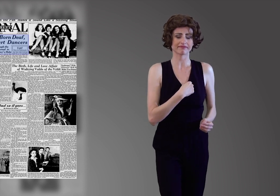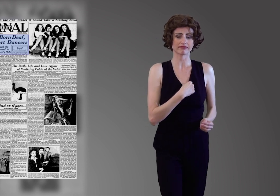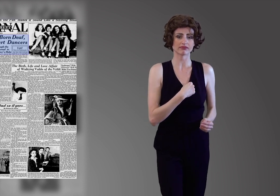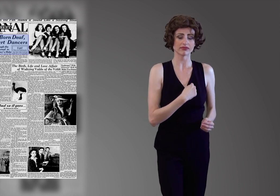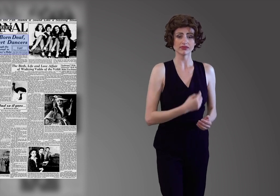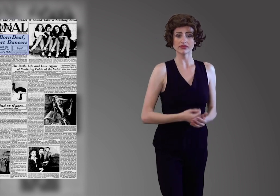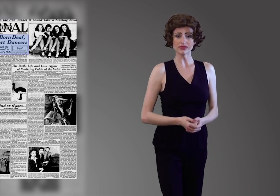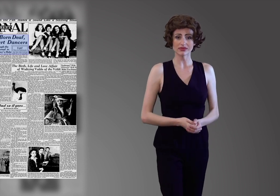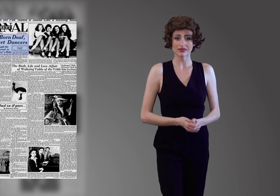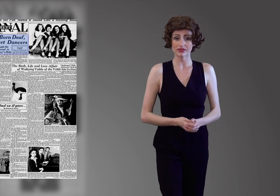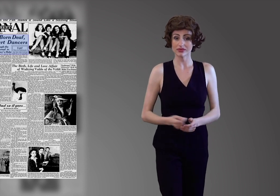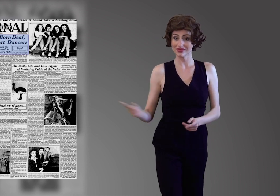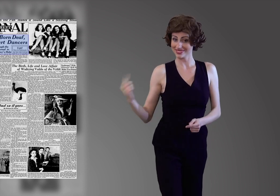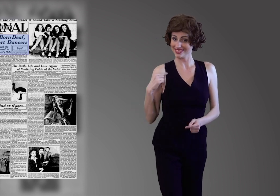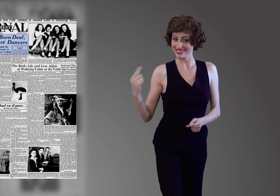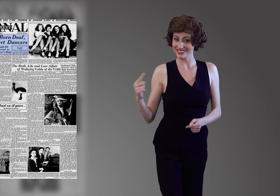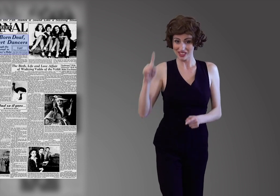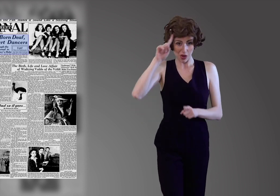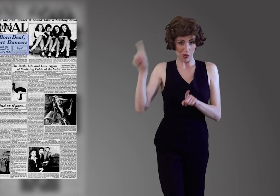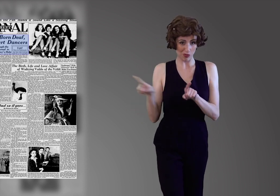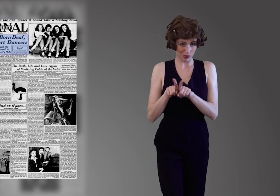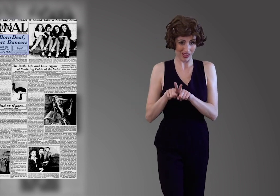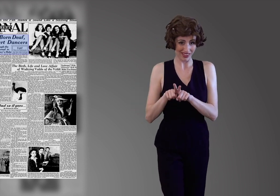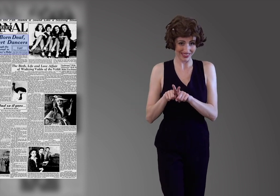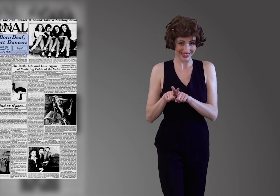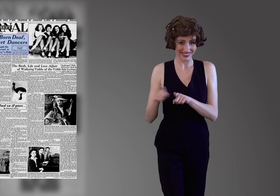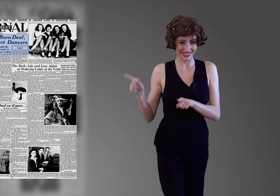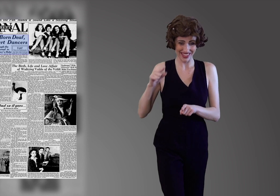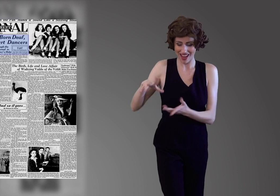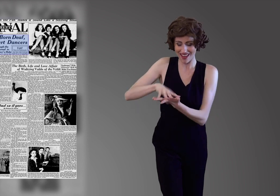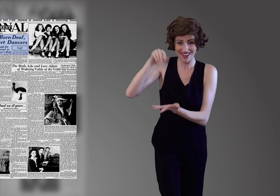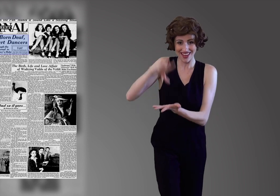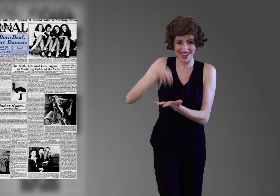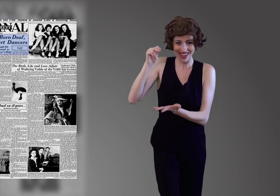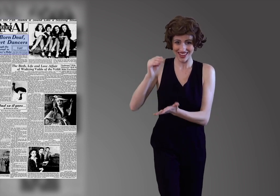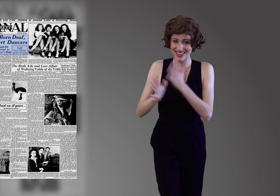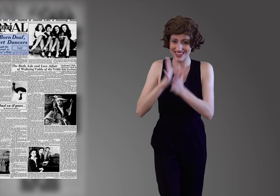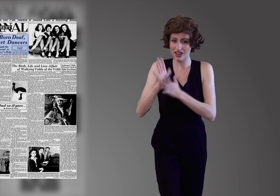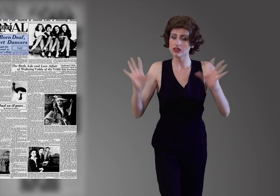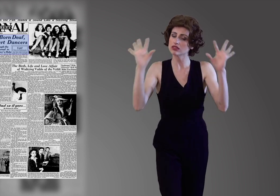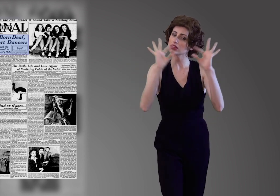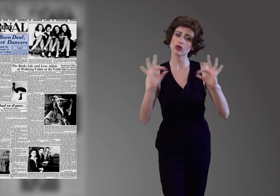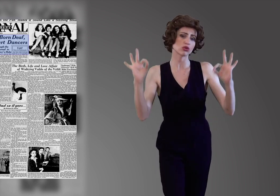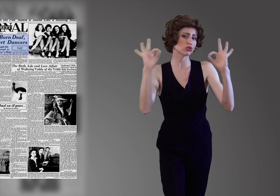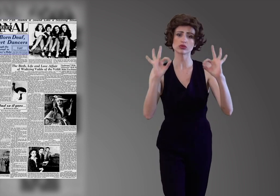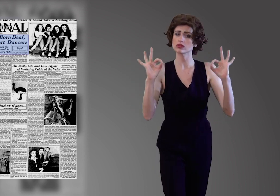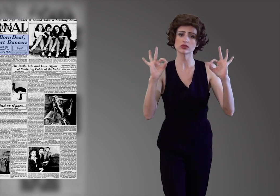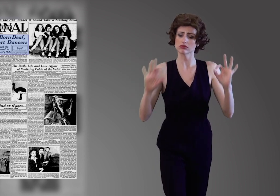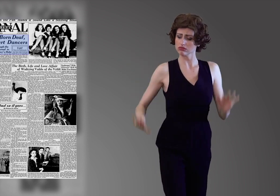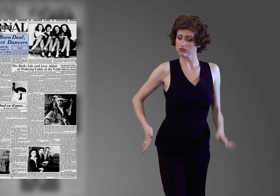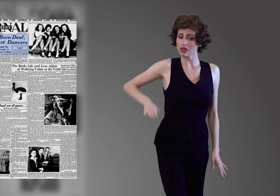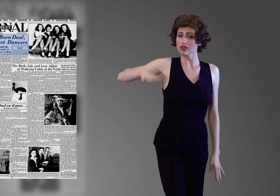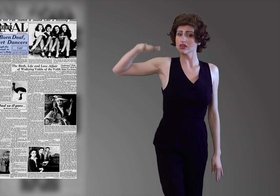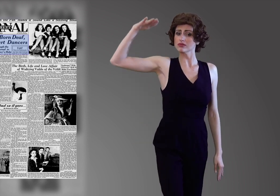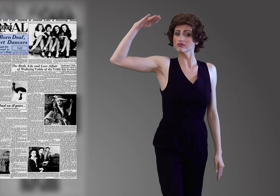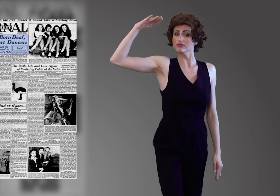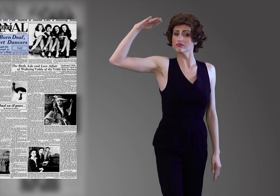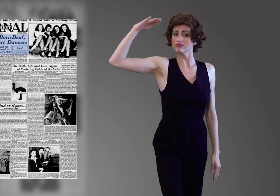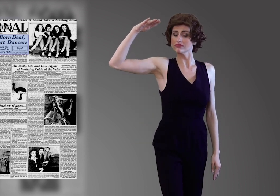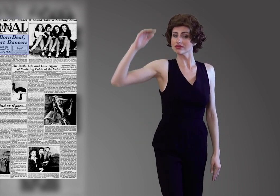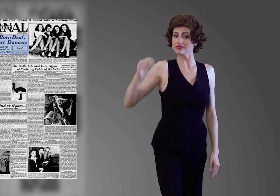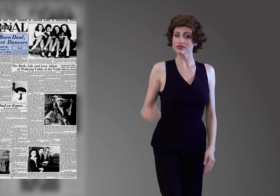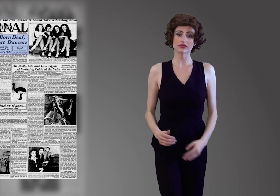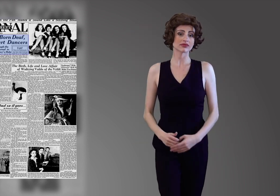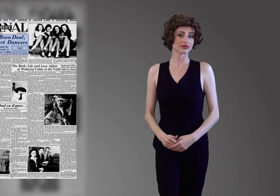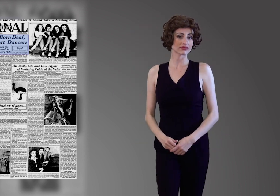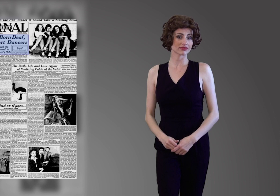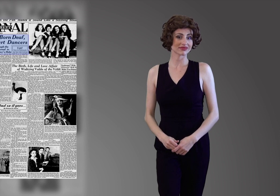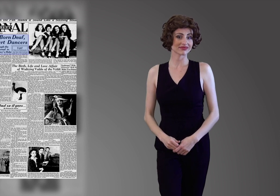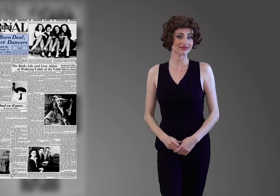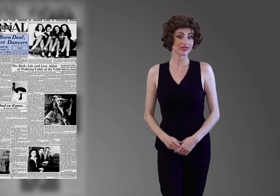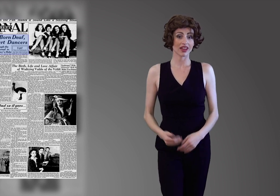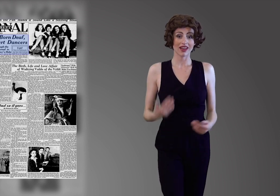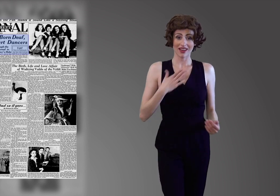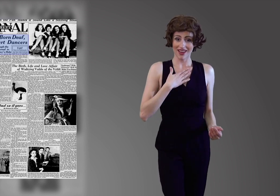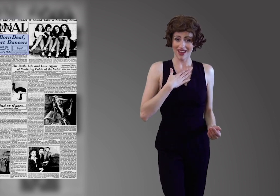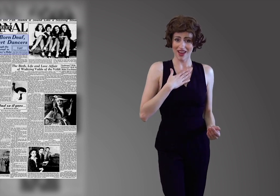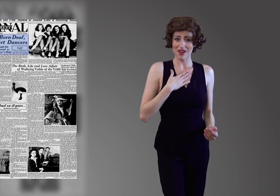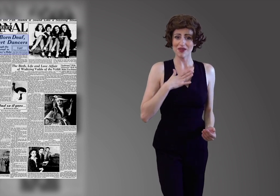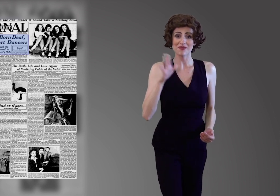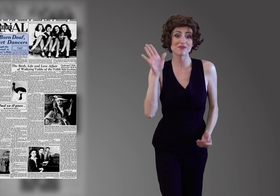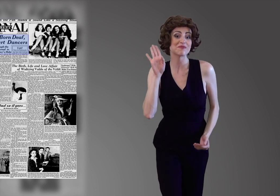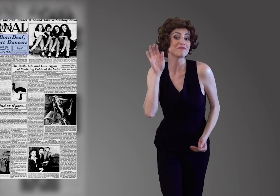heart condition. We both did not learn sign language until I became an adult and